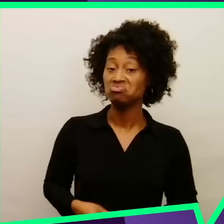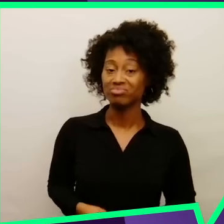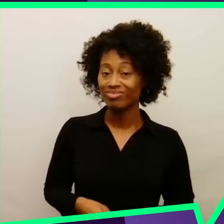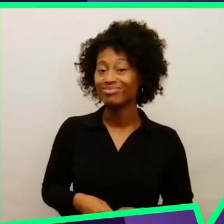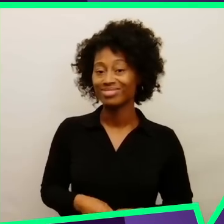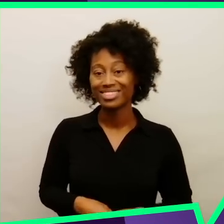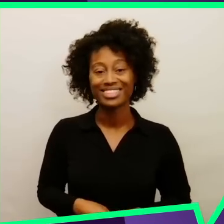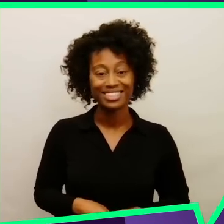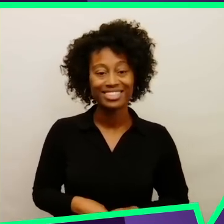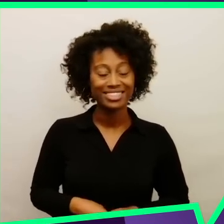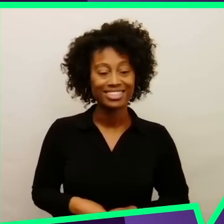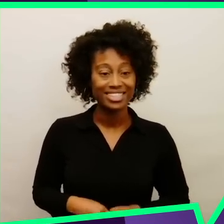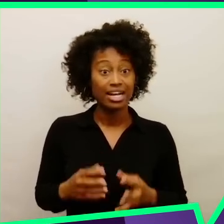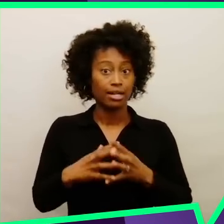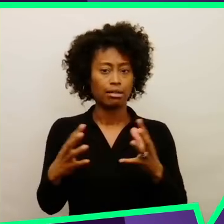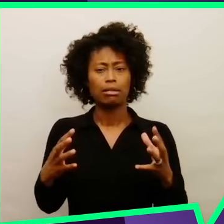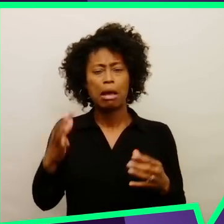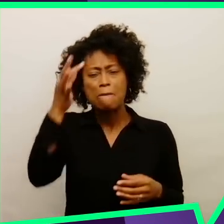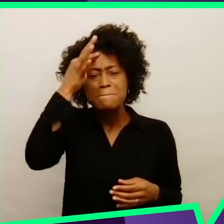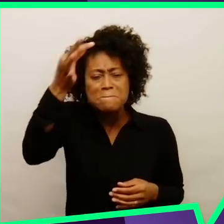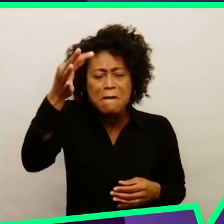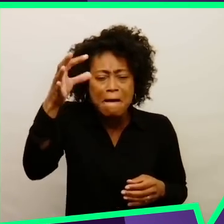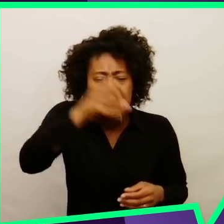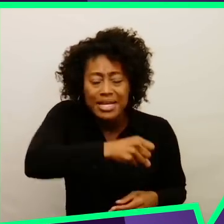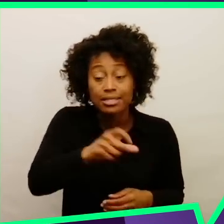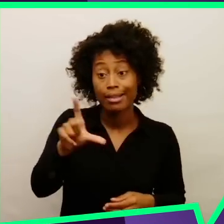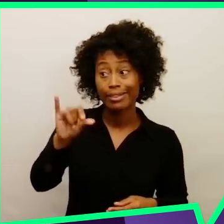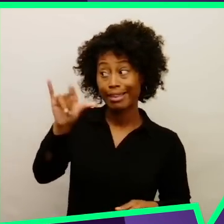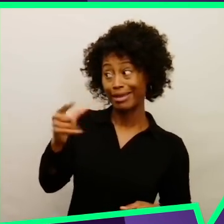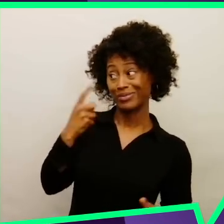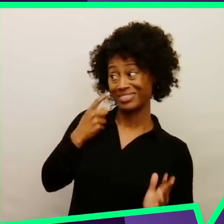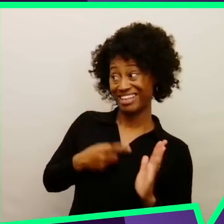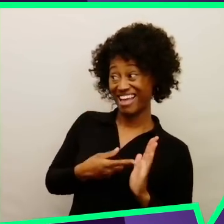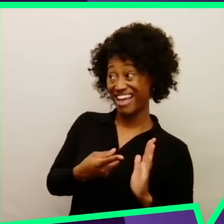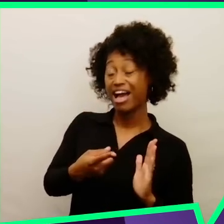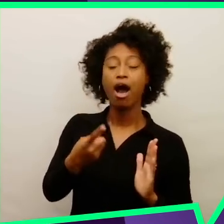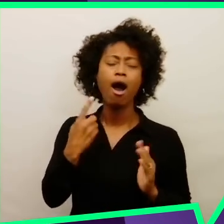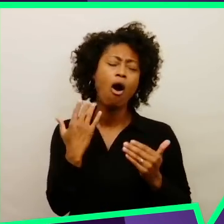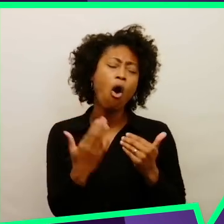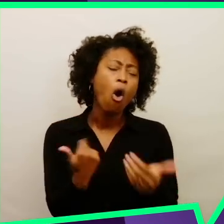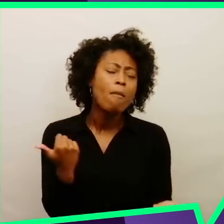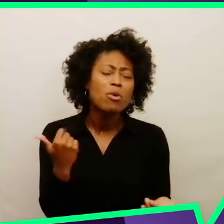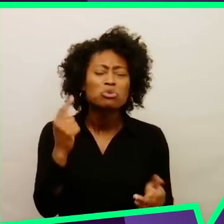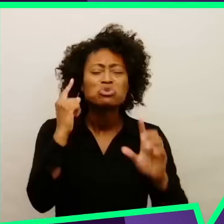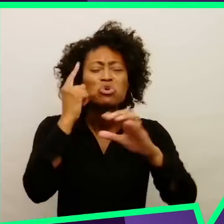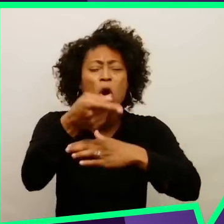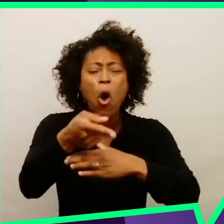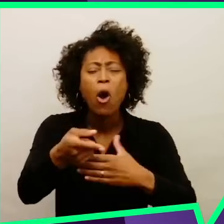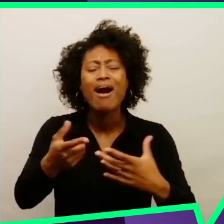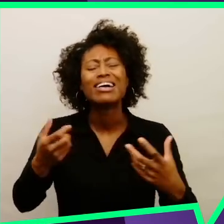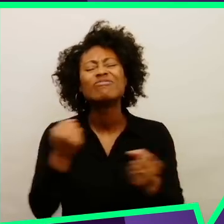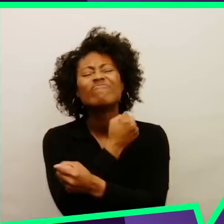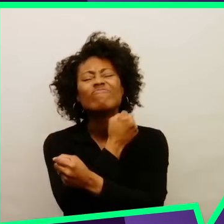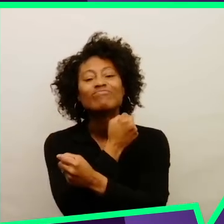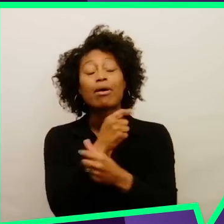Man, a lot of near misses, right, Lily? I've seen a lot of almost goals. And there Stephanie's driving it to-- Wow.